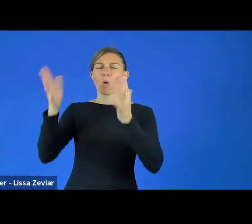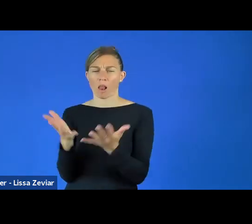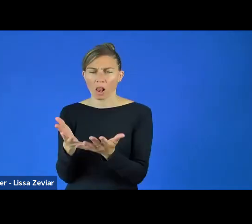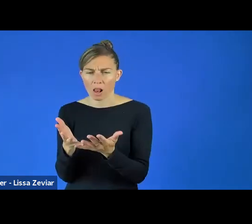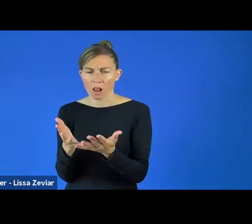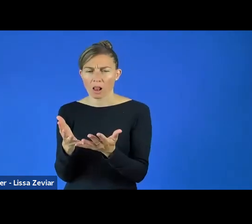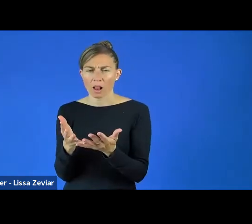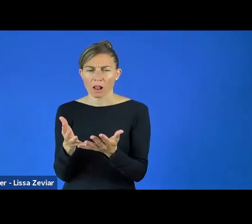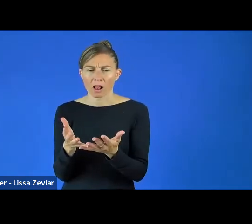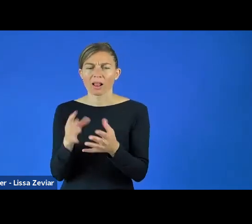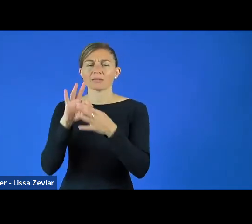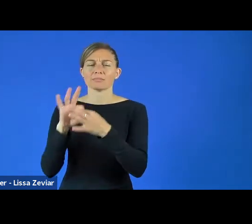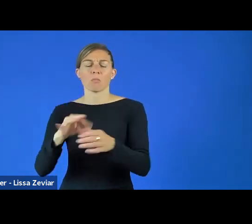in products, goods and services.